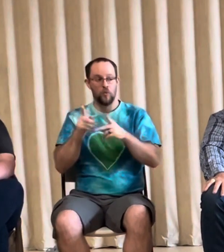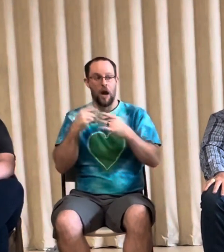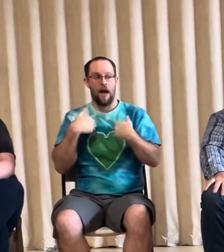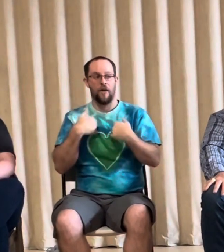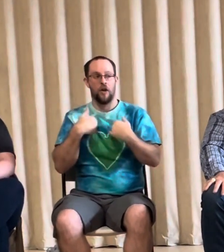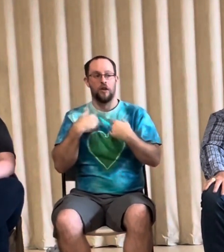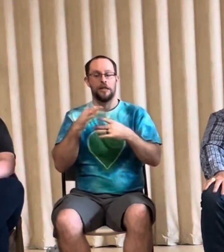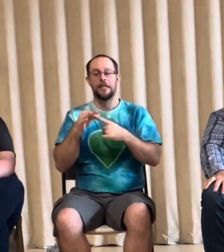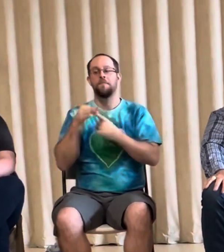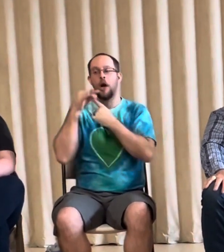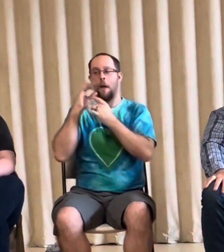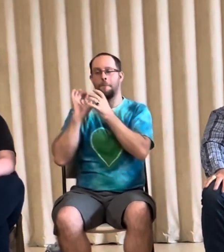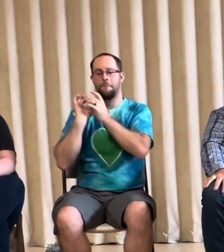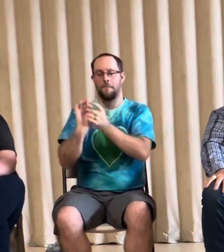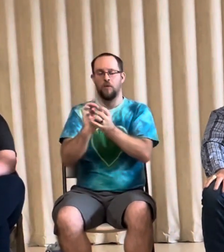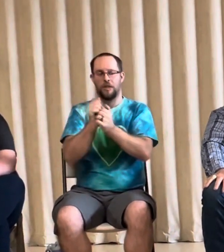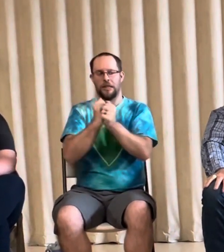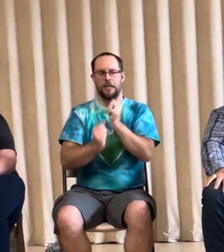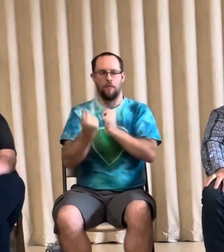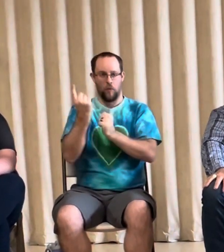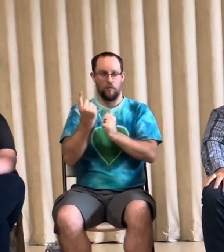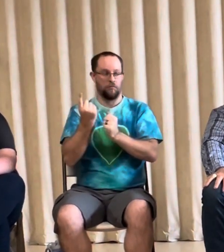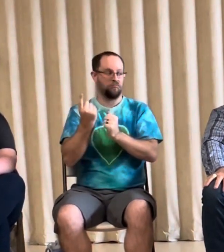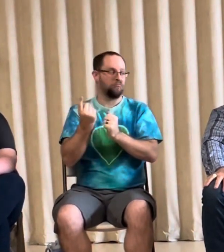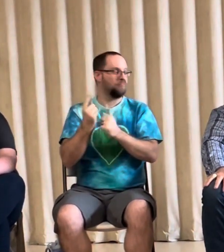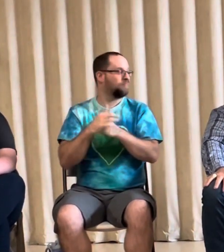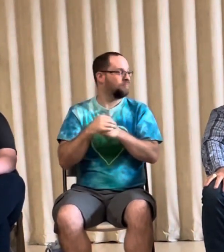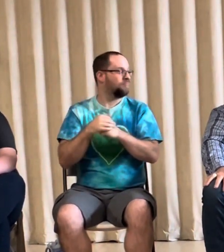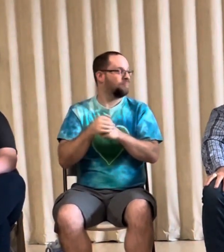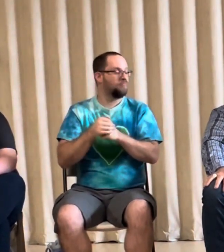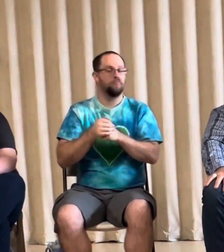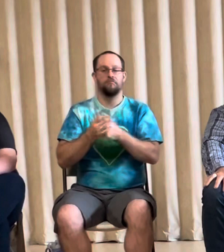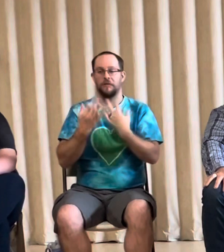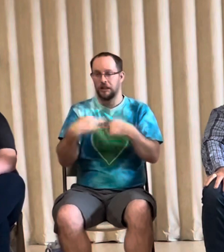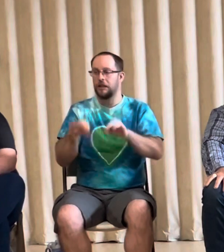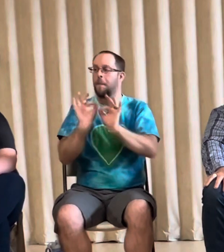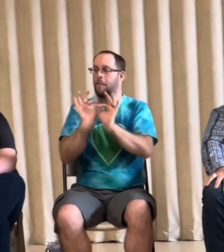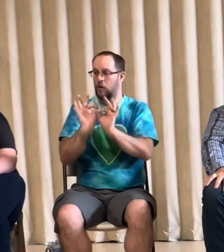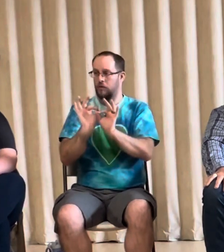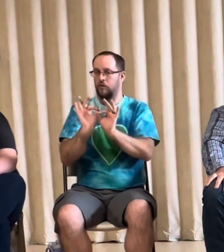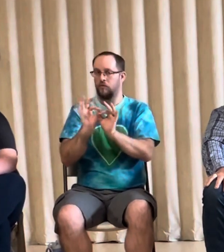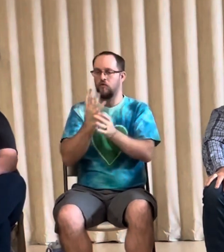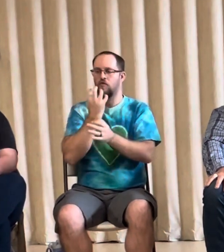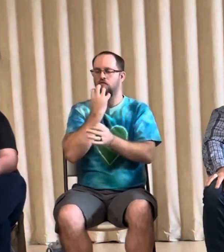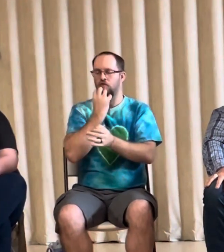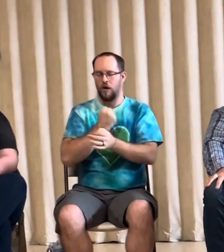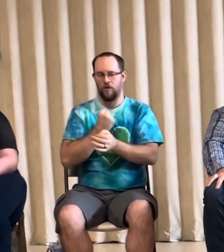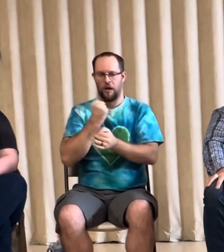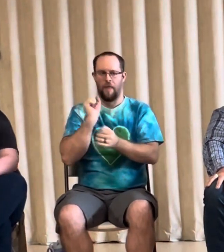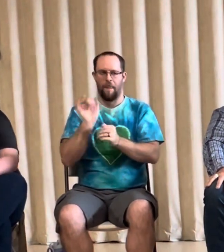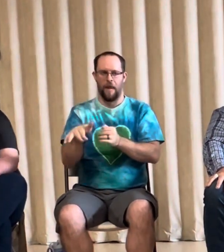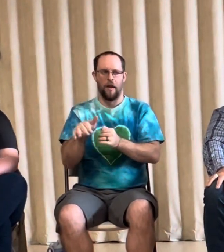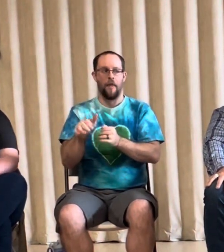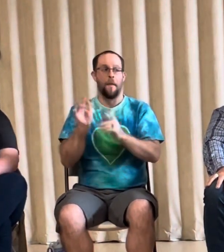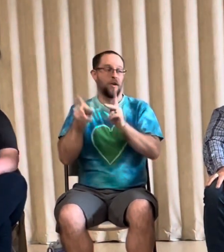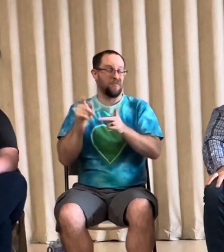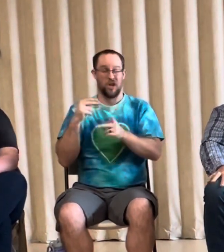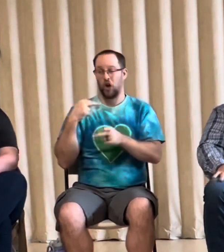have a special bond with someone, it's important to cherish that. That person could be younger or